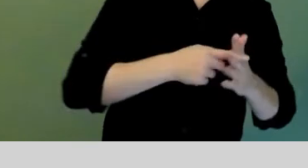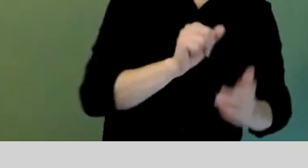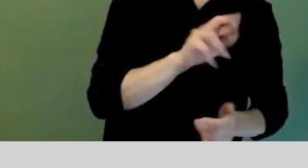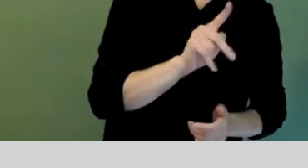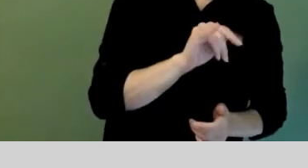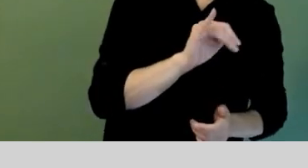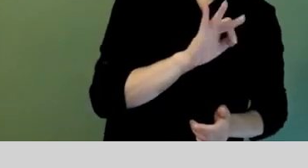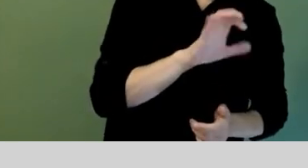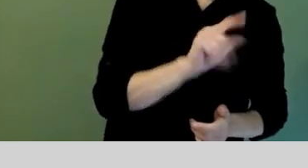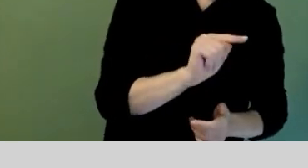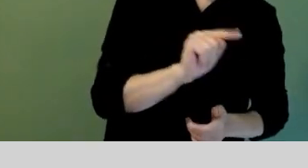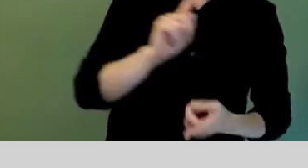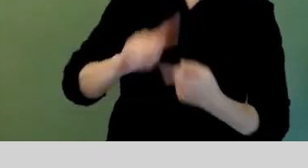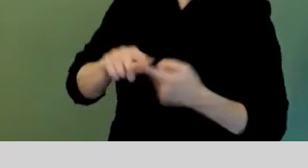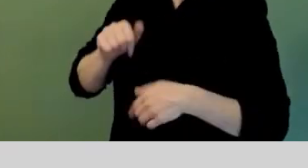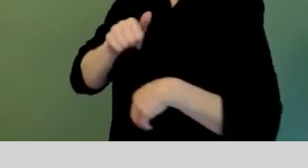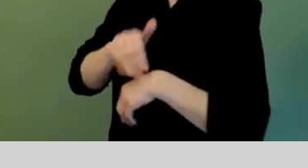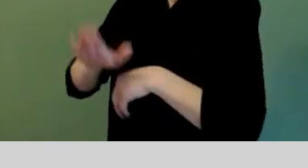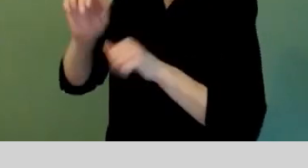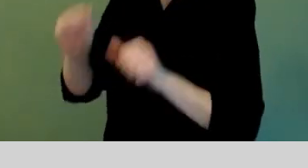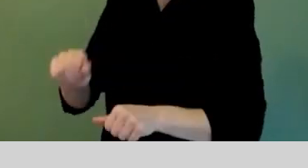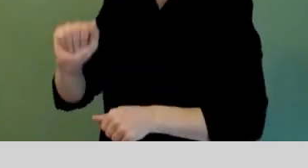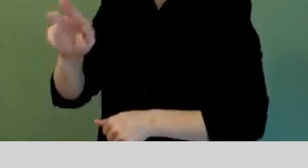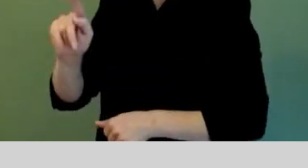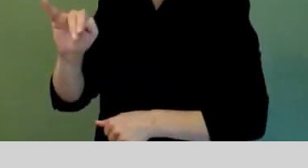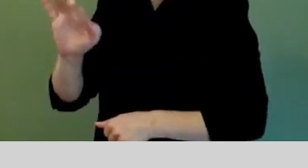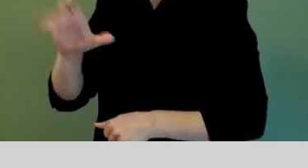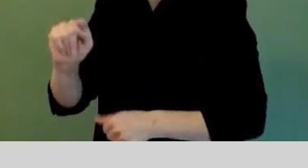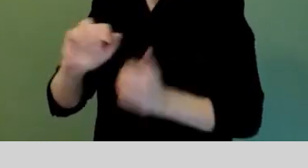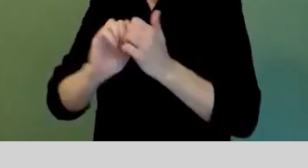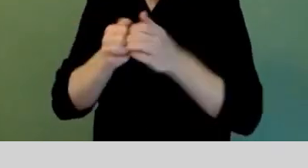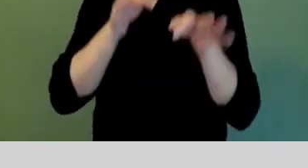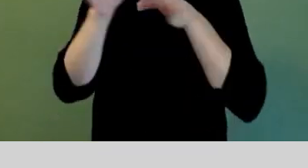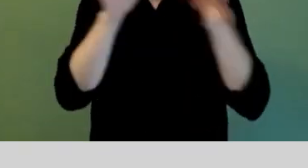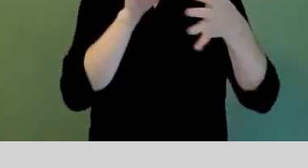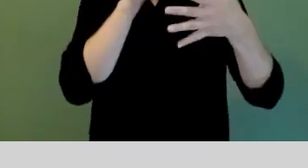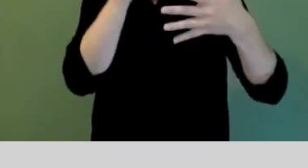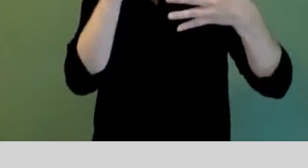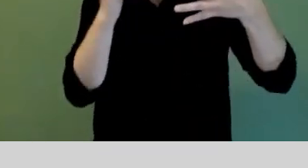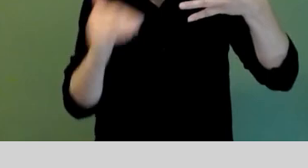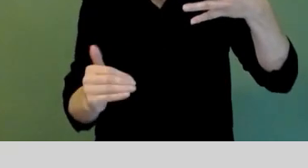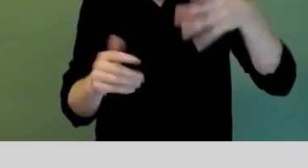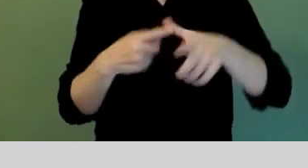can be defined as a series of small steps and the engine will figure out which ones to call.